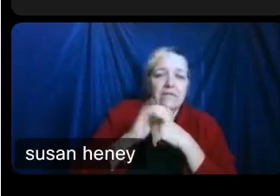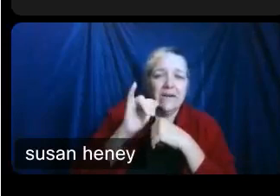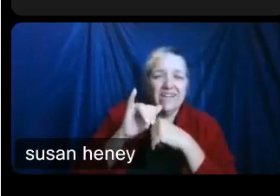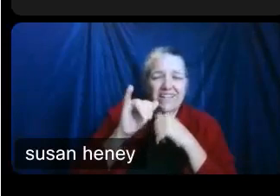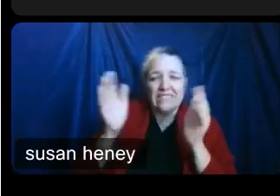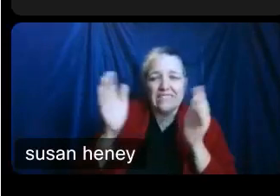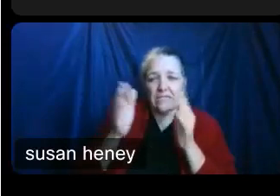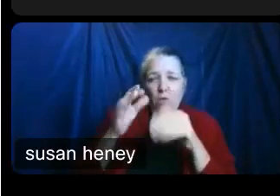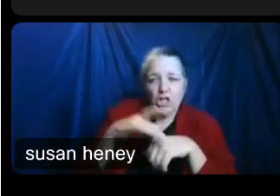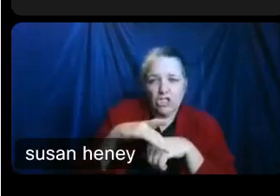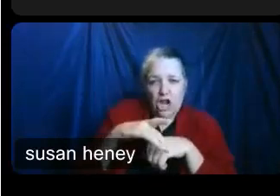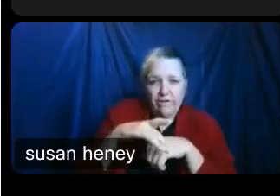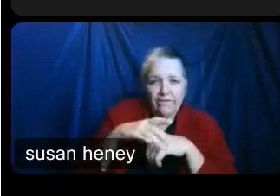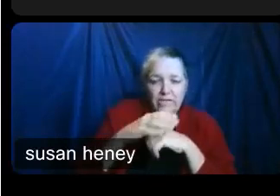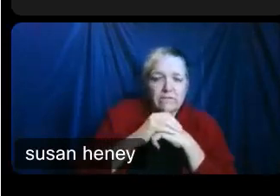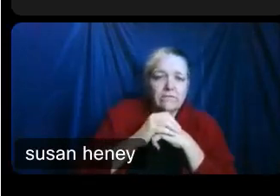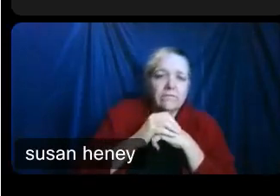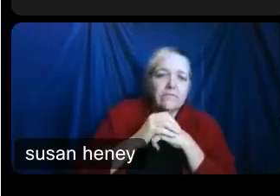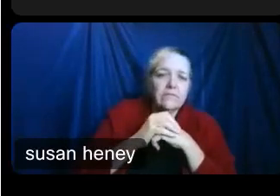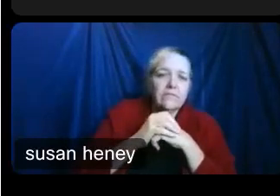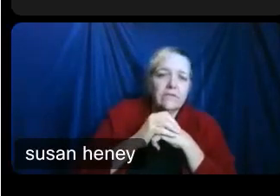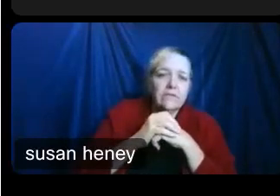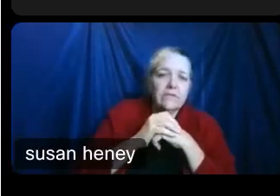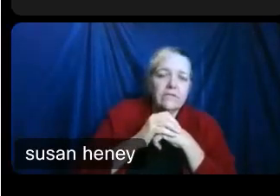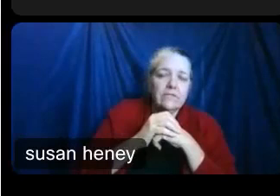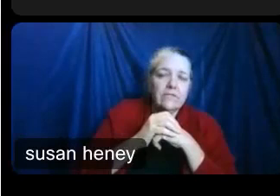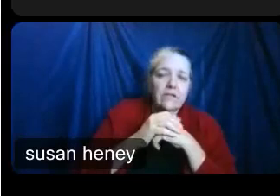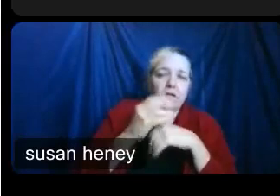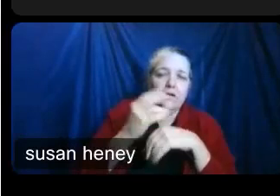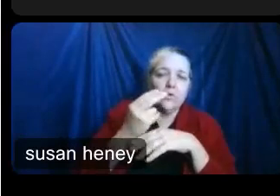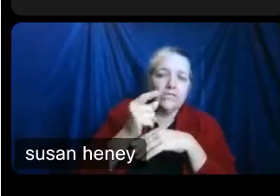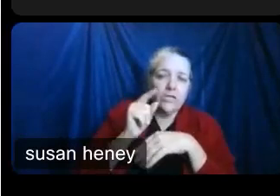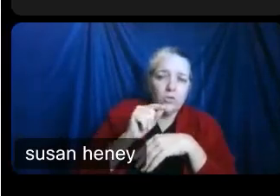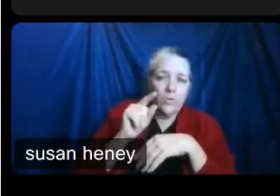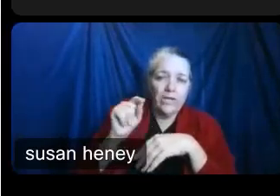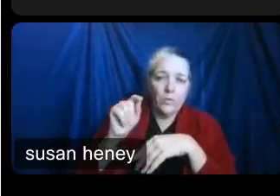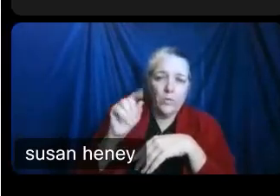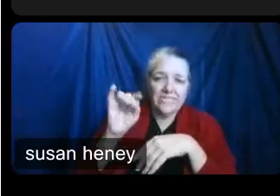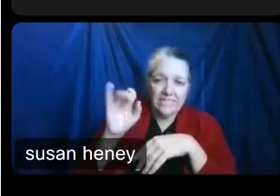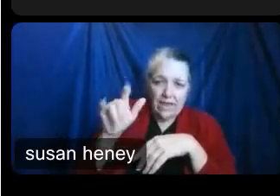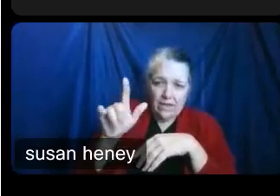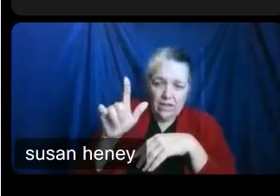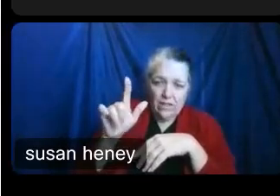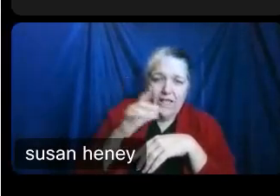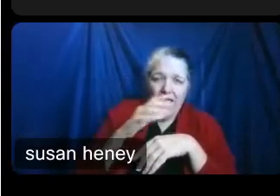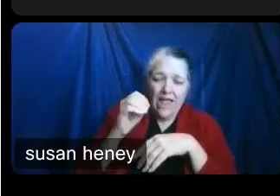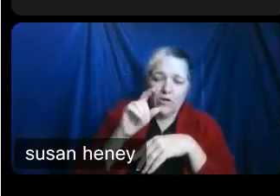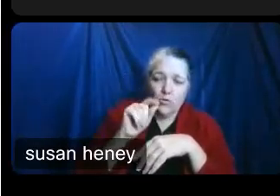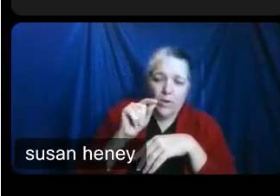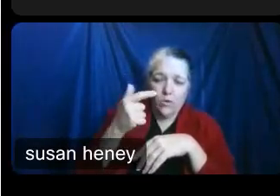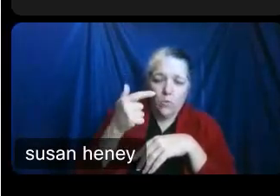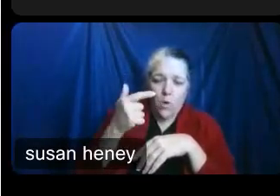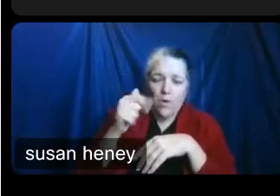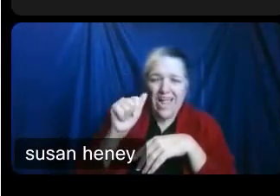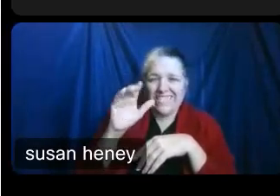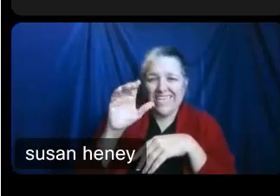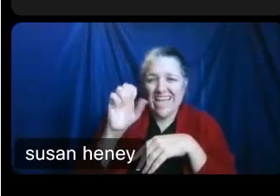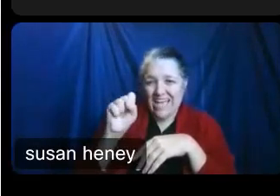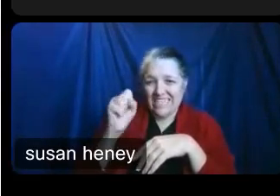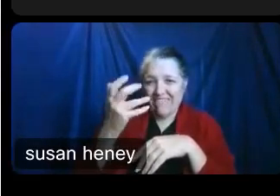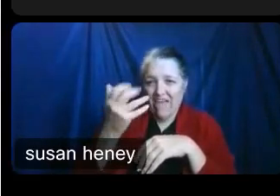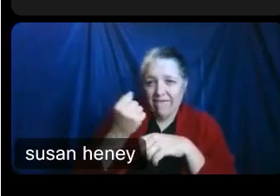is using 2020 decennial census data as well as 2021 ACS 5-year. And this will be updated